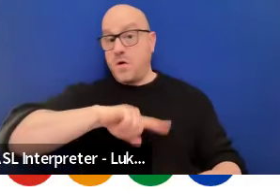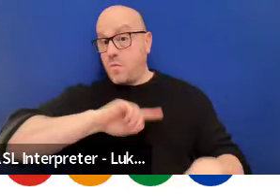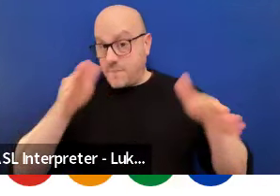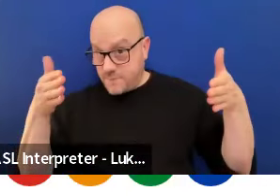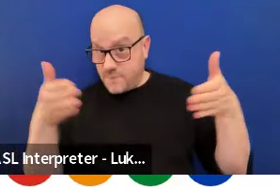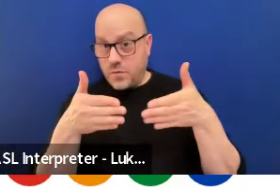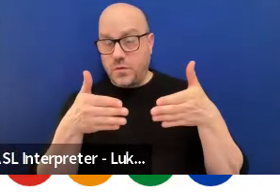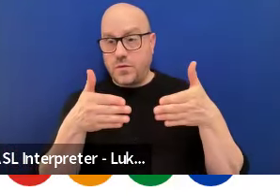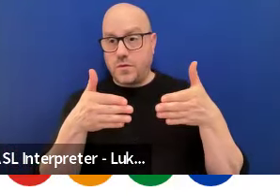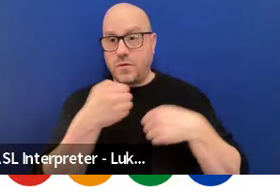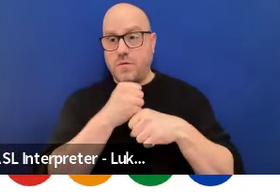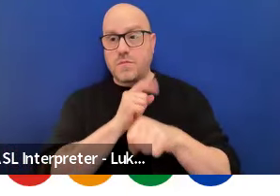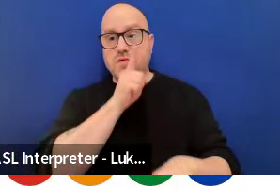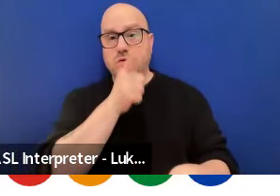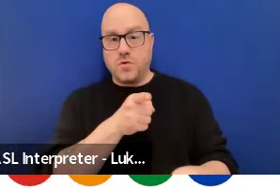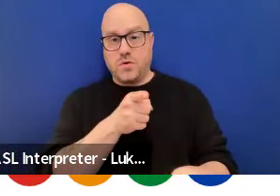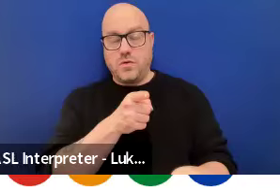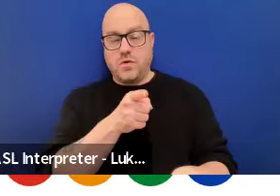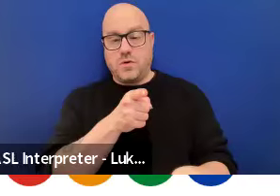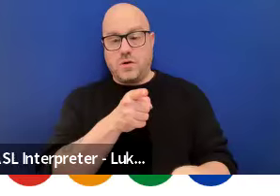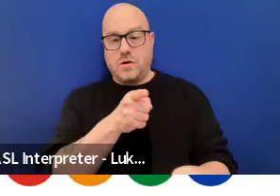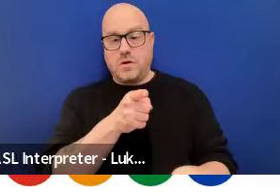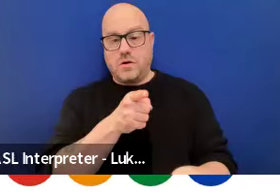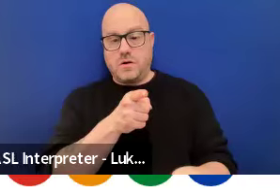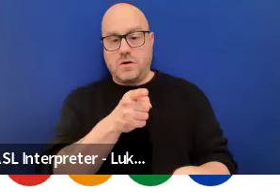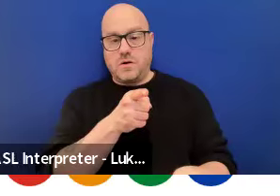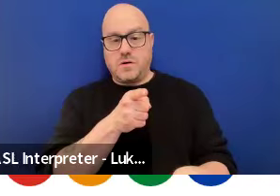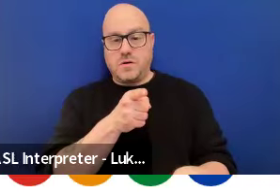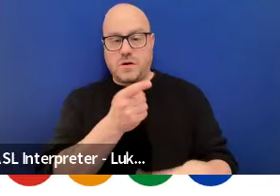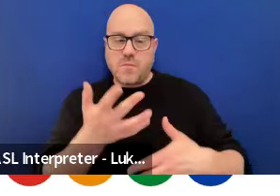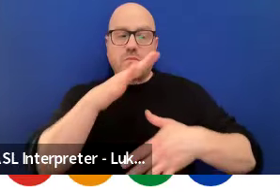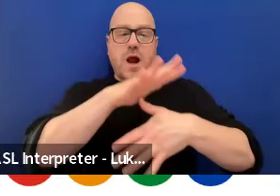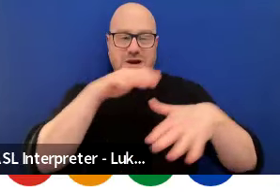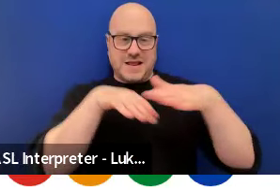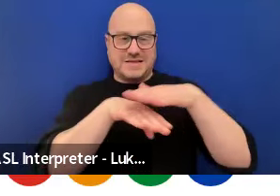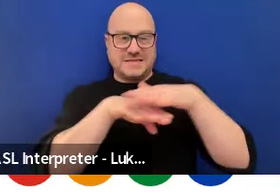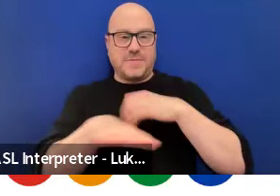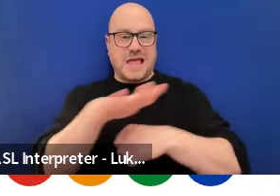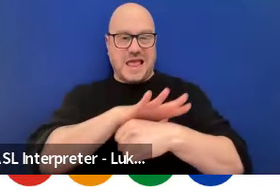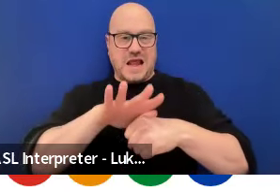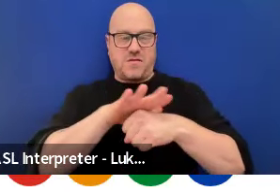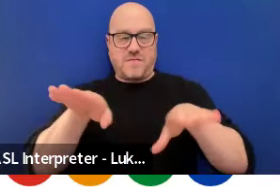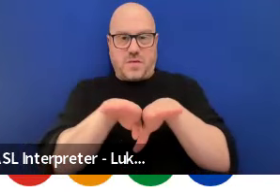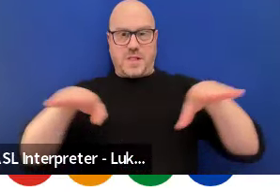WHICH WE RULED OUT LOCATIONS. AGAIN, WE ARE FOCUSSED ON MAKING